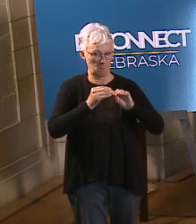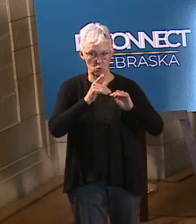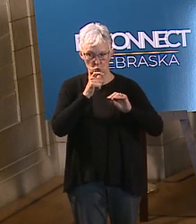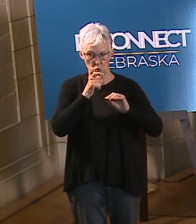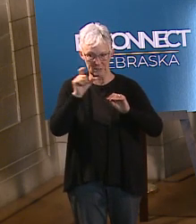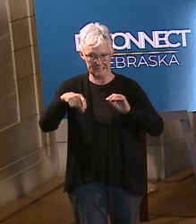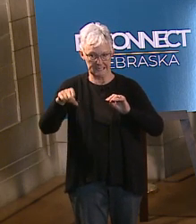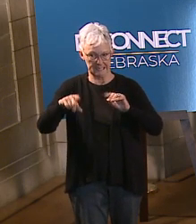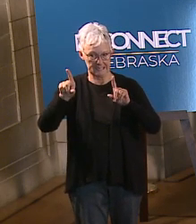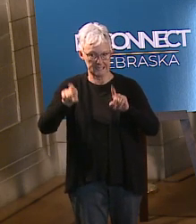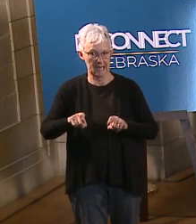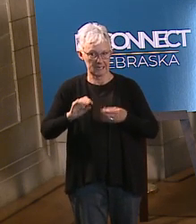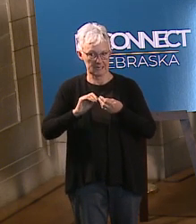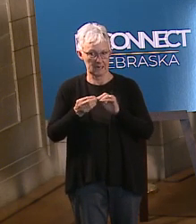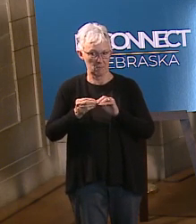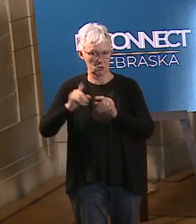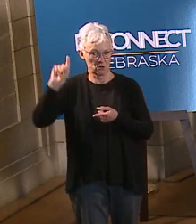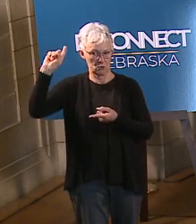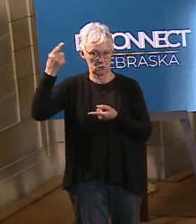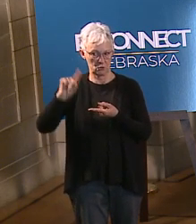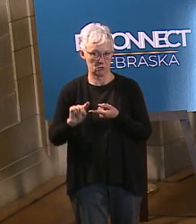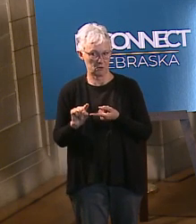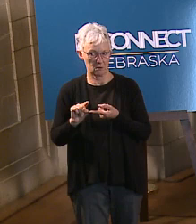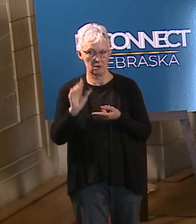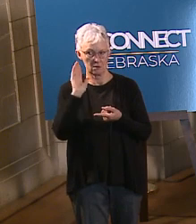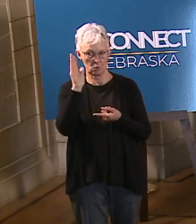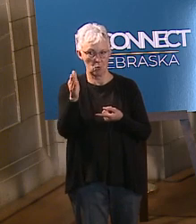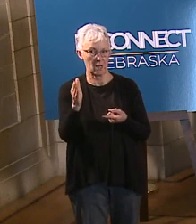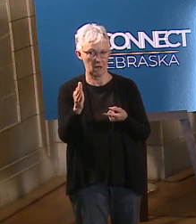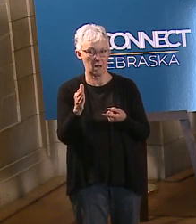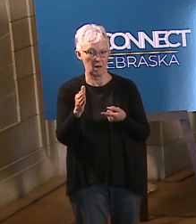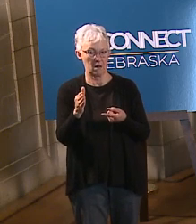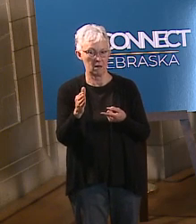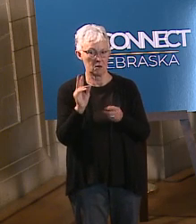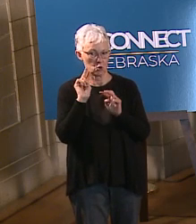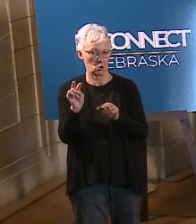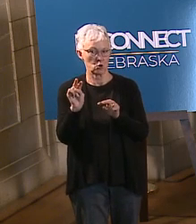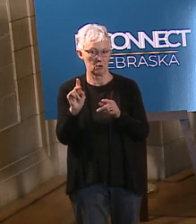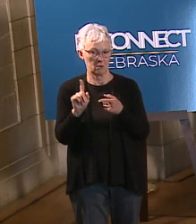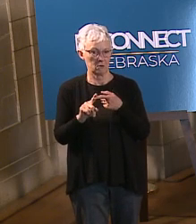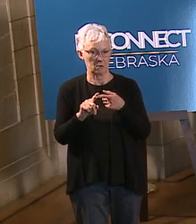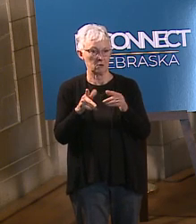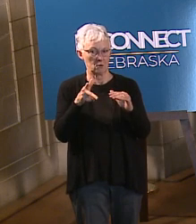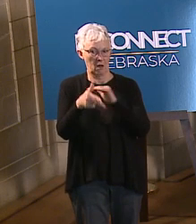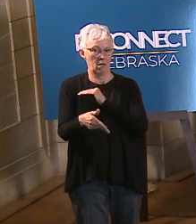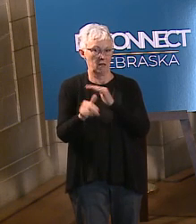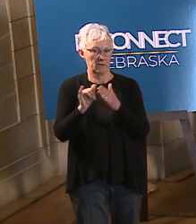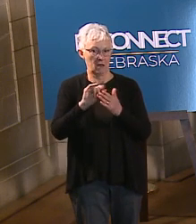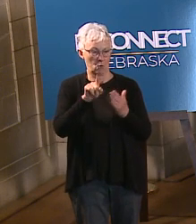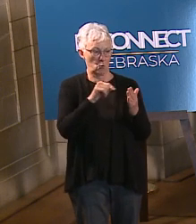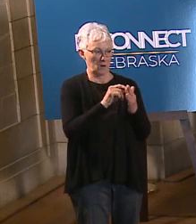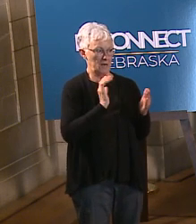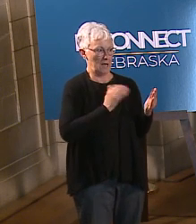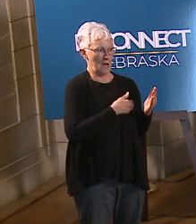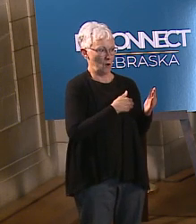CONTRACT SIGNED THROUGH JULY AND WILL REEVALUATE THAT.